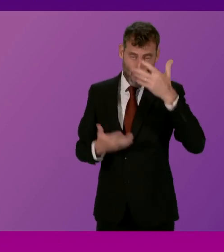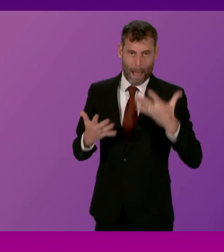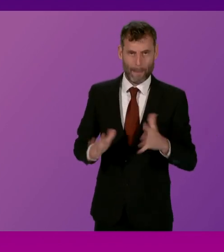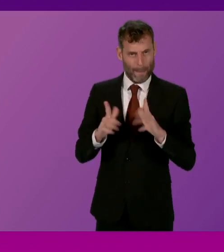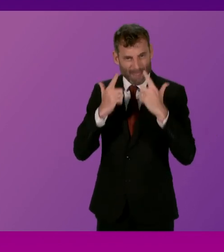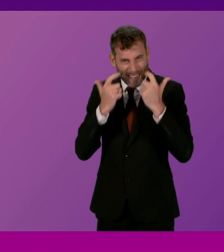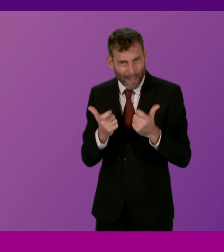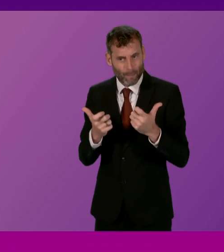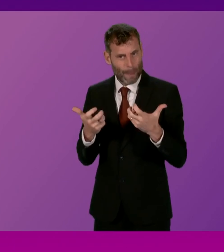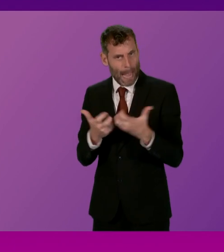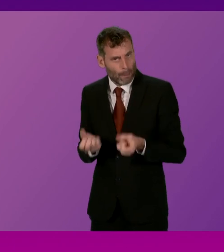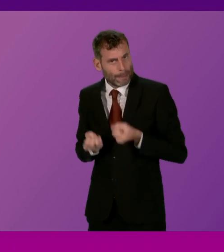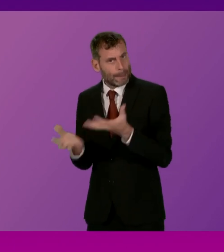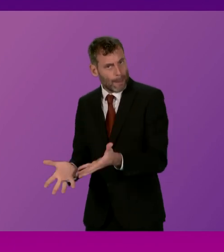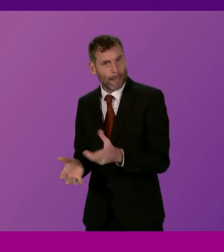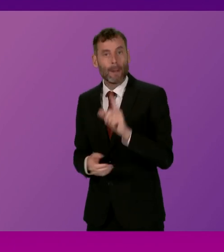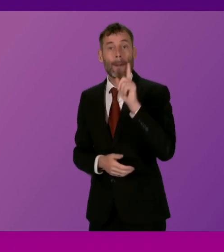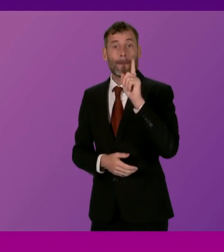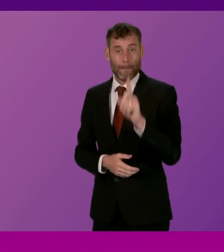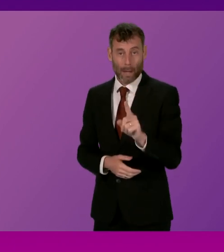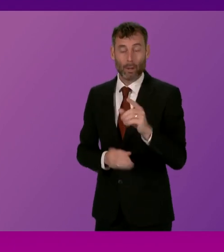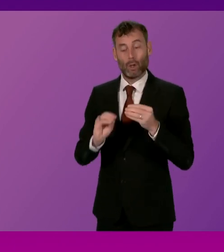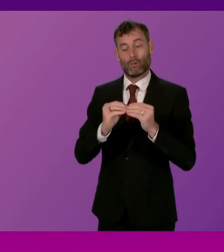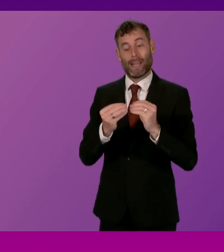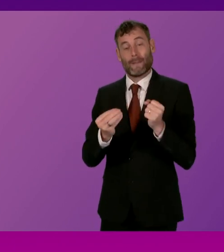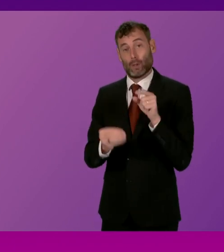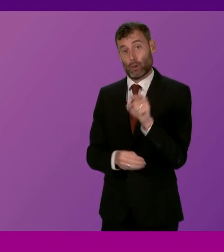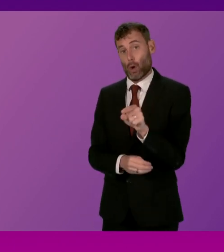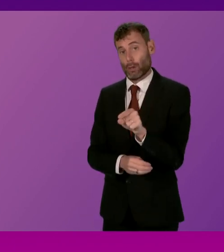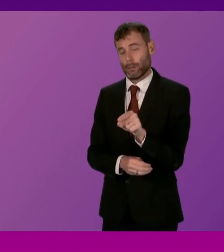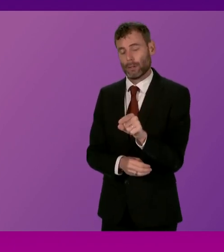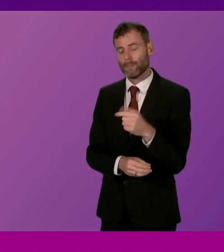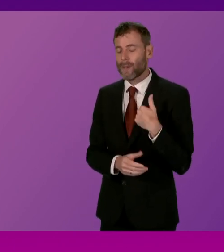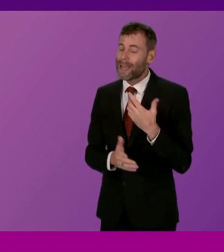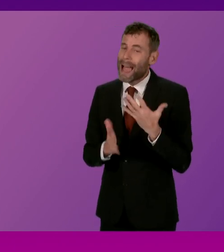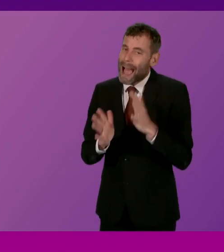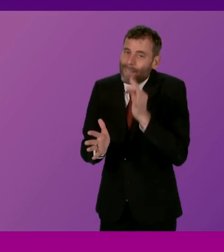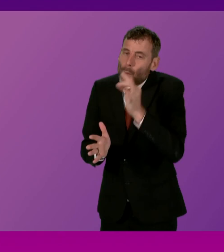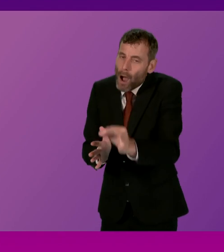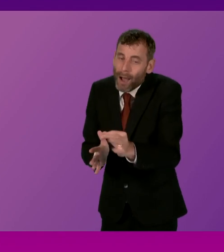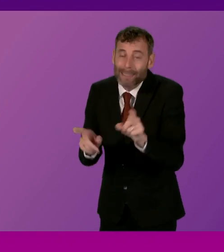We will ask Creative Scotland, as we ask other public bodies, to help and assist, and if